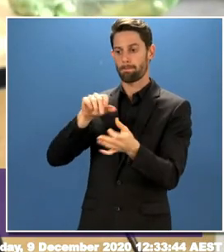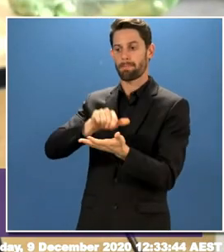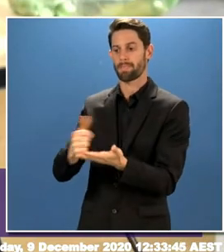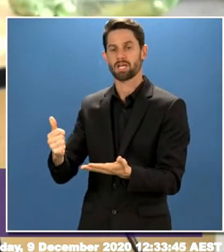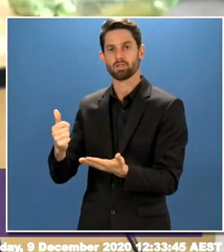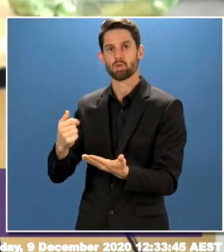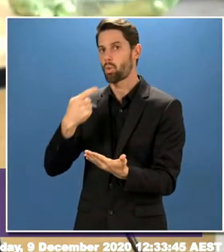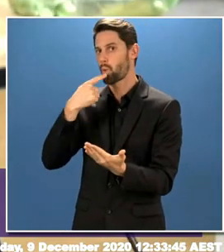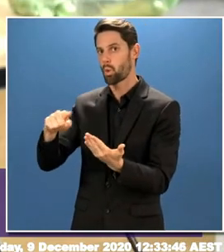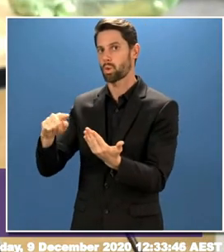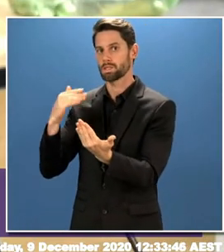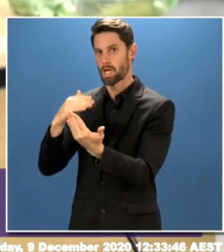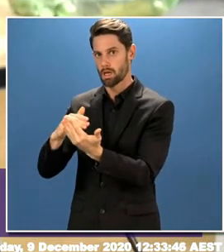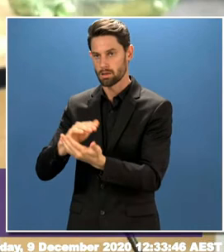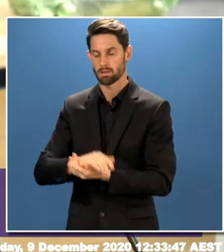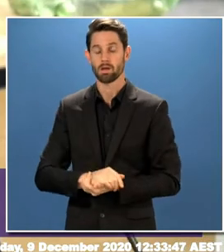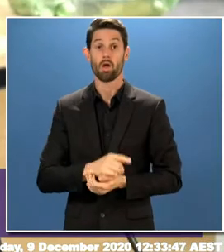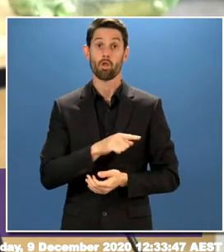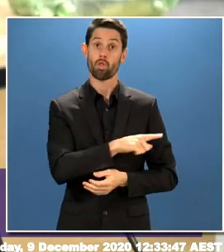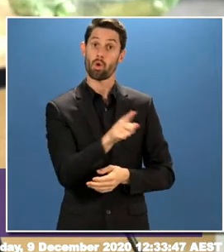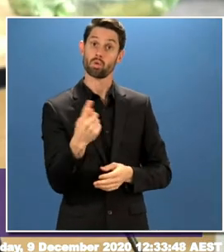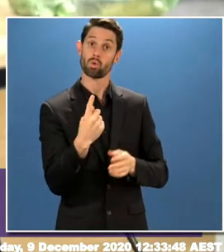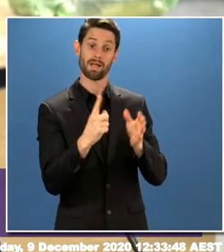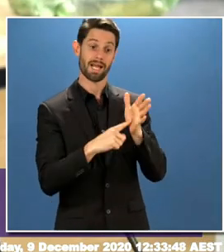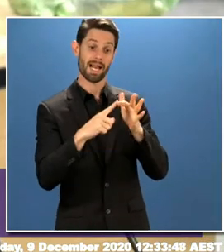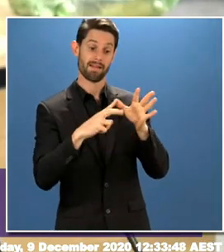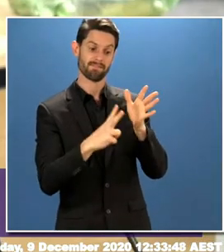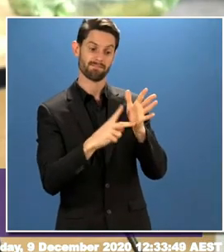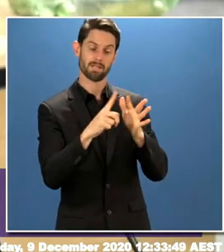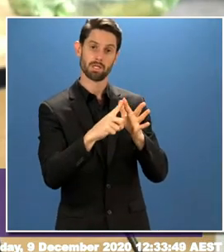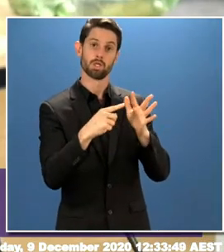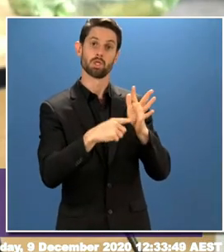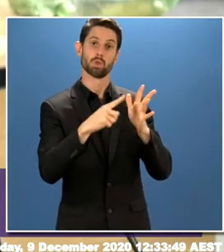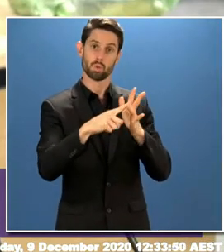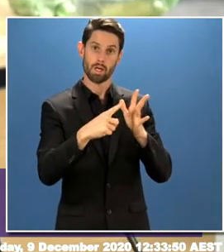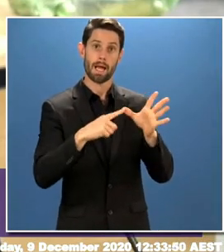And thirdly, parties with leave to appear be excluded from hearing room, including